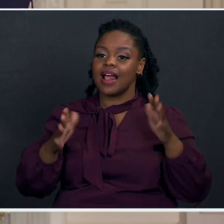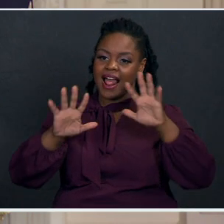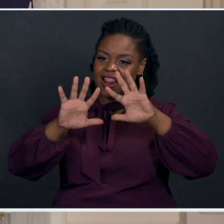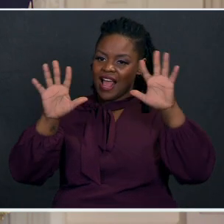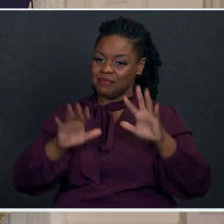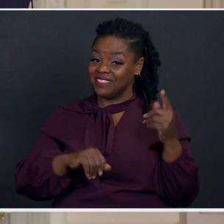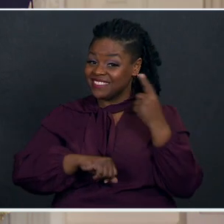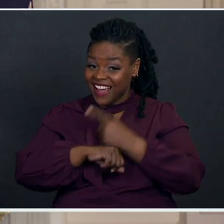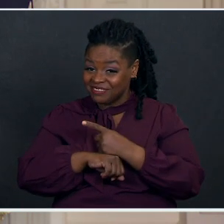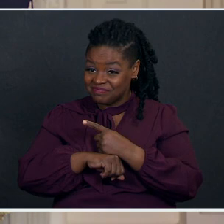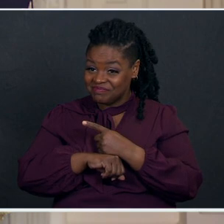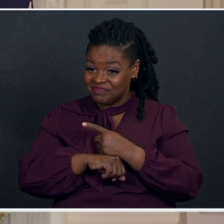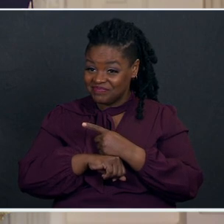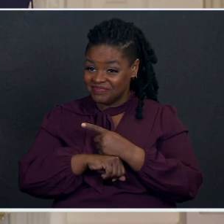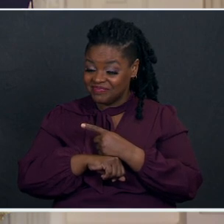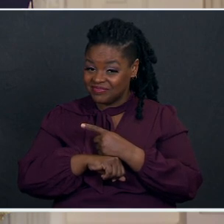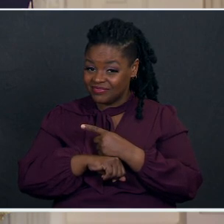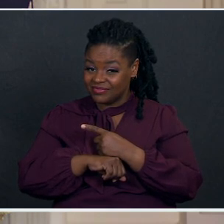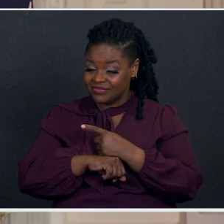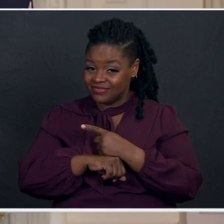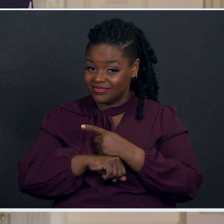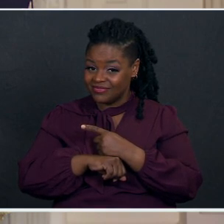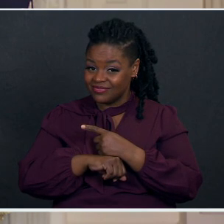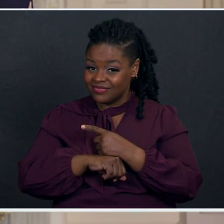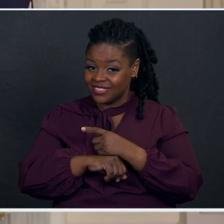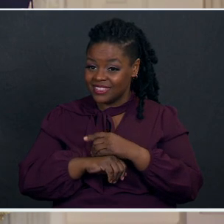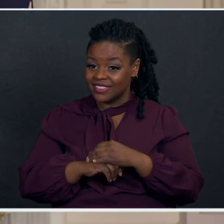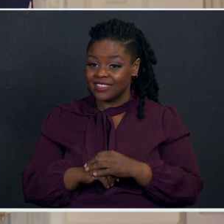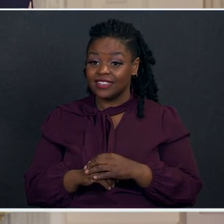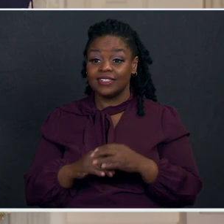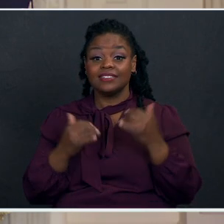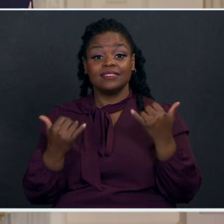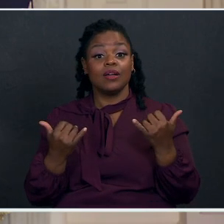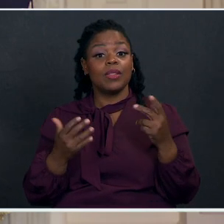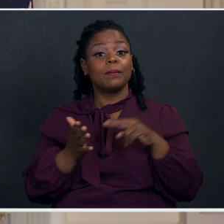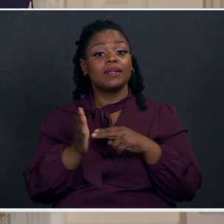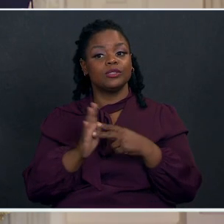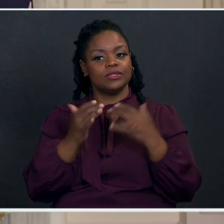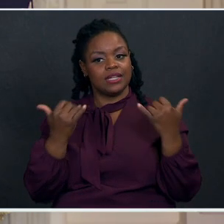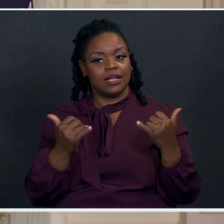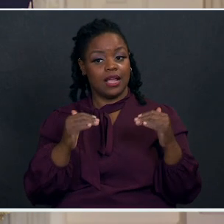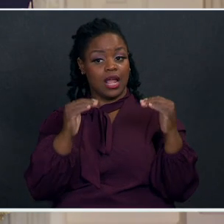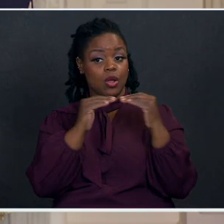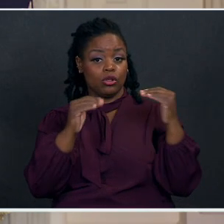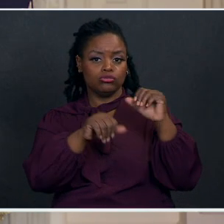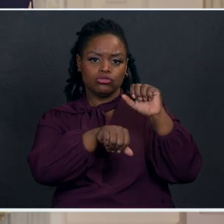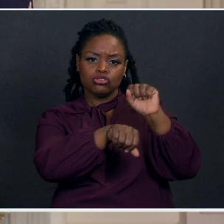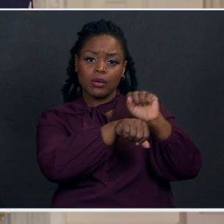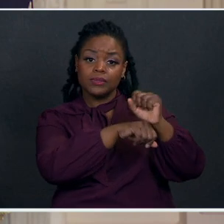which means that today is "Jobs Day" at the White House. We're talking about American innovation,